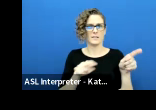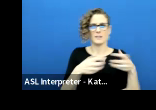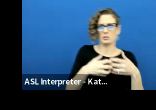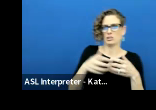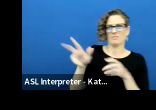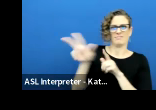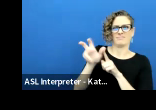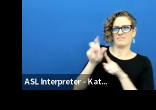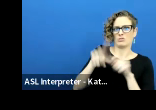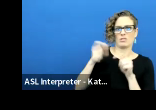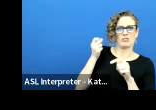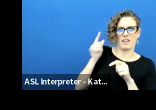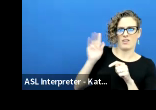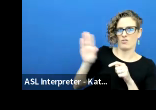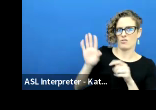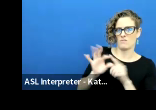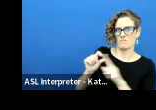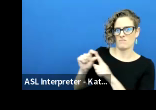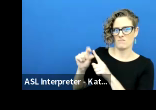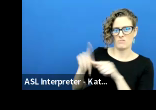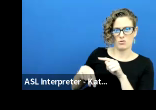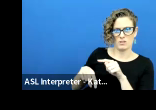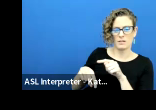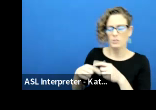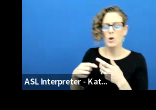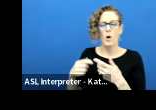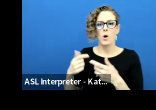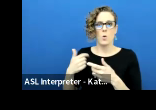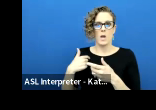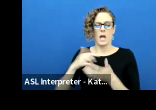assistants to understand through what she was asking then we had to completely rethink things so